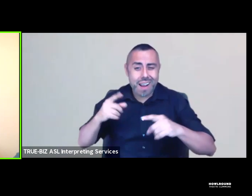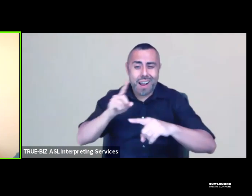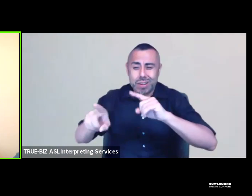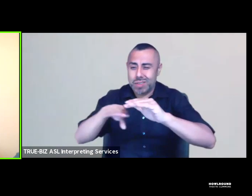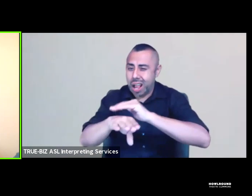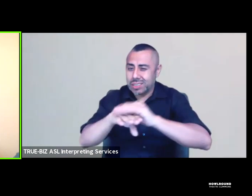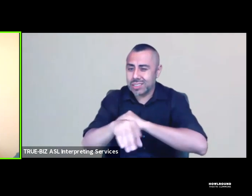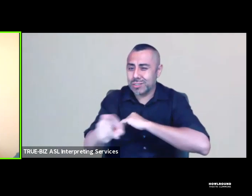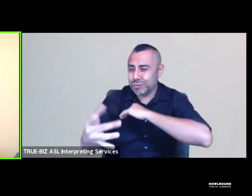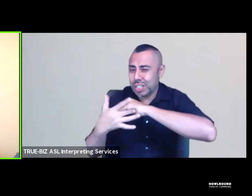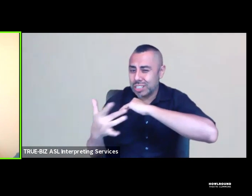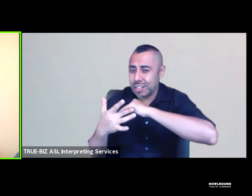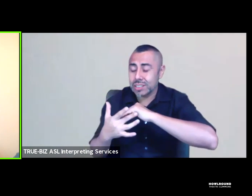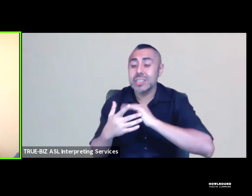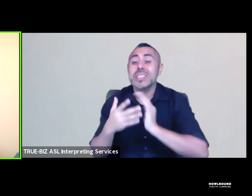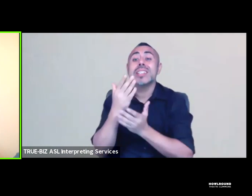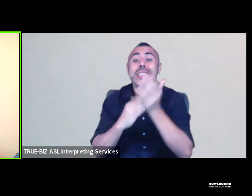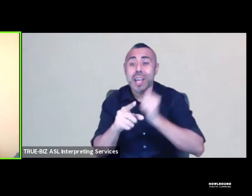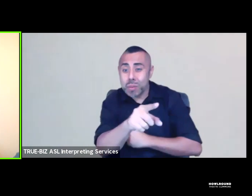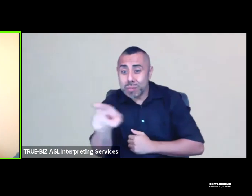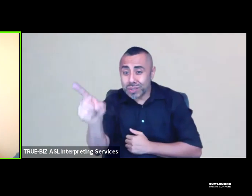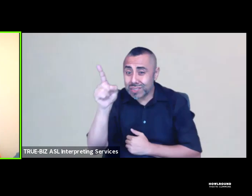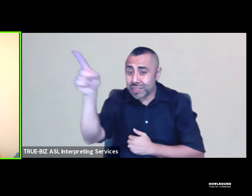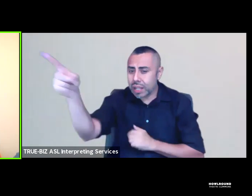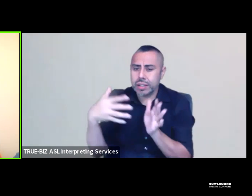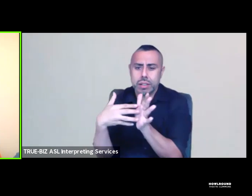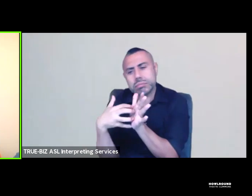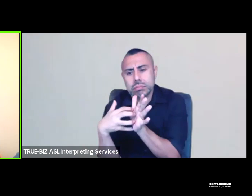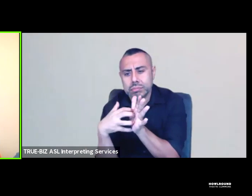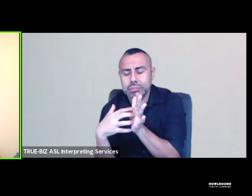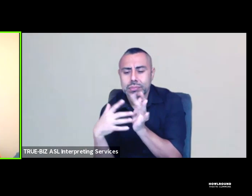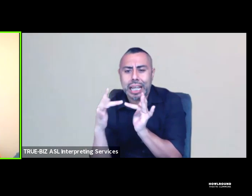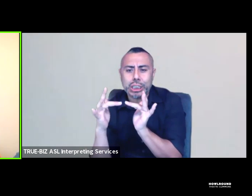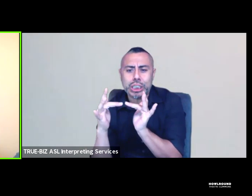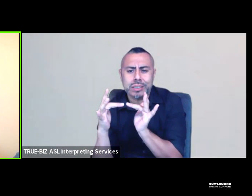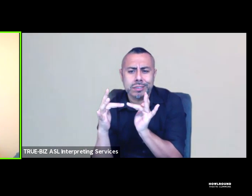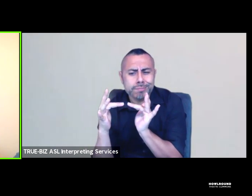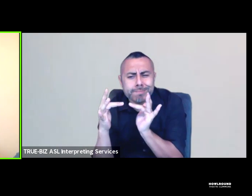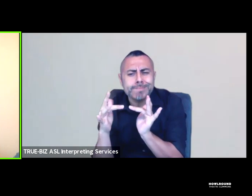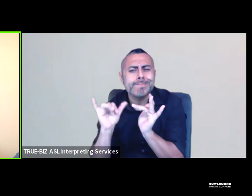where the internet is not as strong. Some of us don't have the same kind of technological equipment